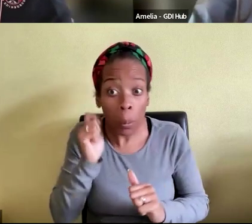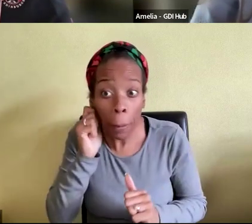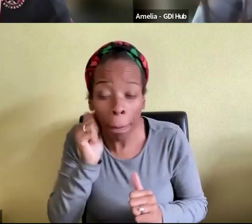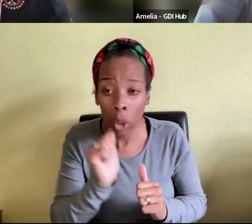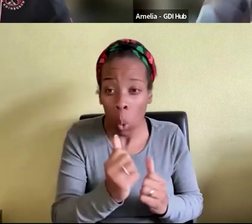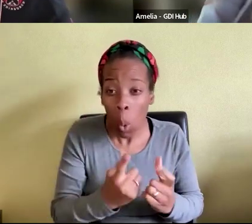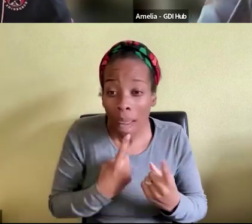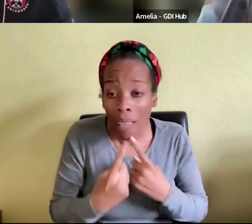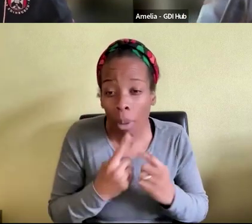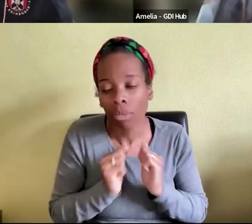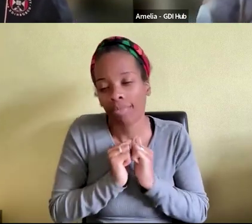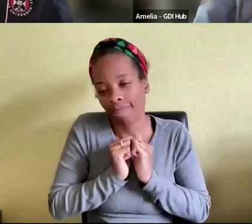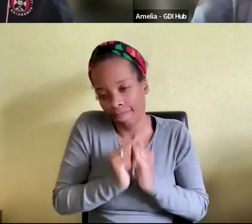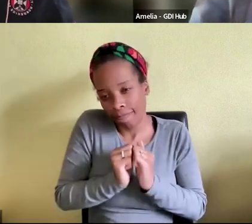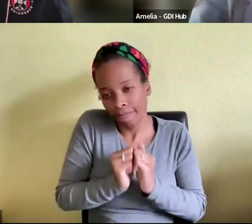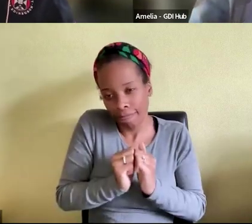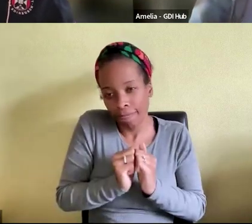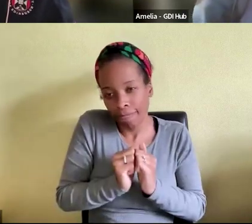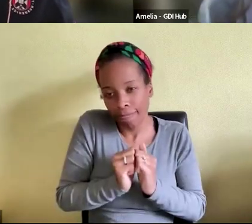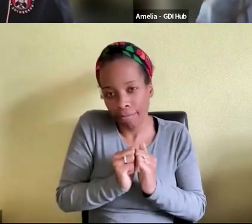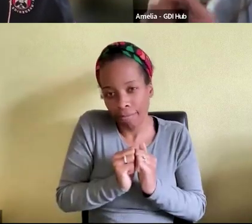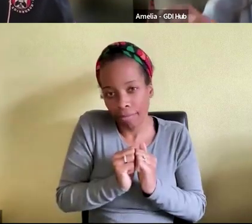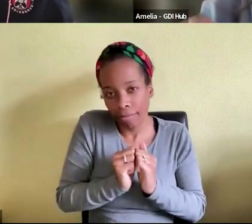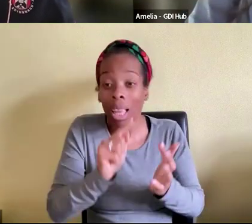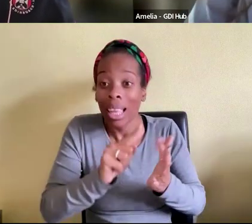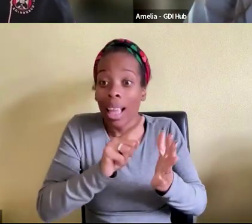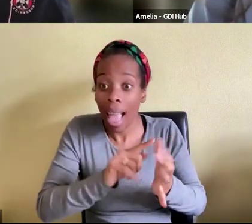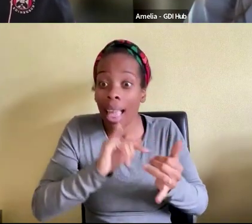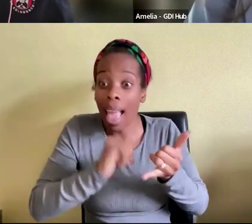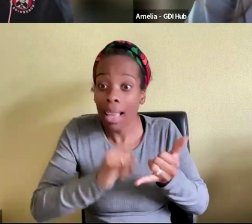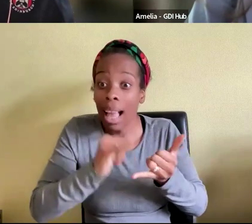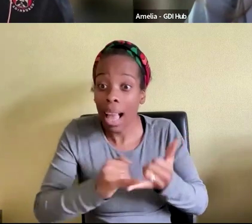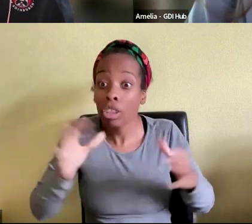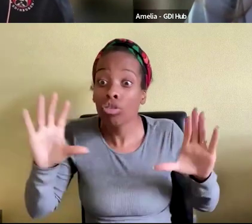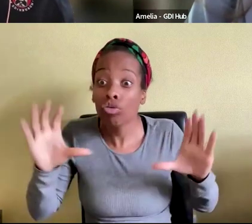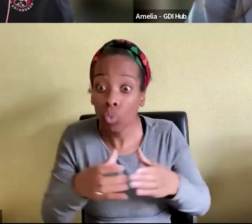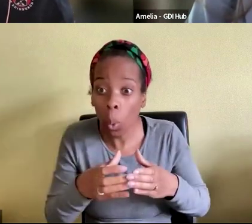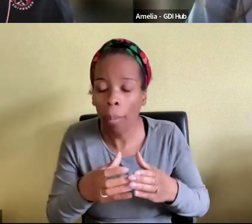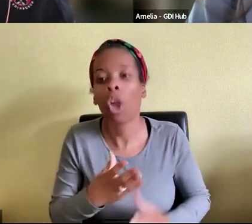and I think particularly the EASS group might be a really useful resource for people on this call.